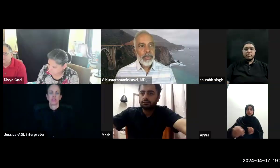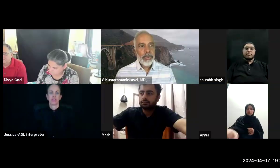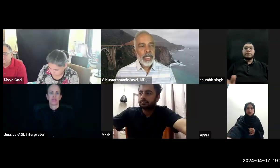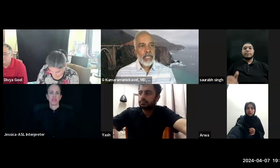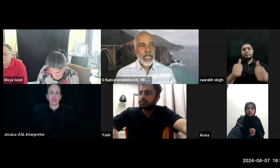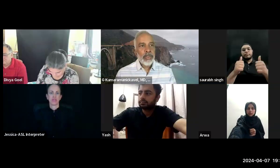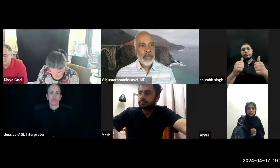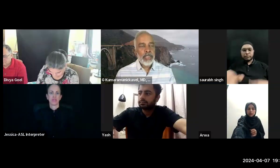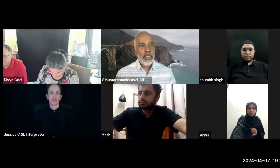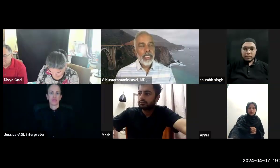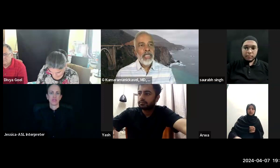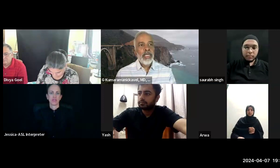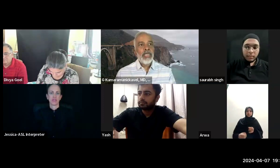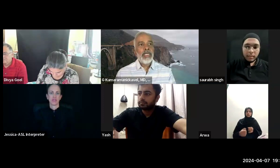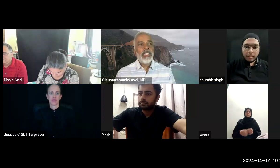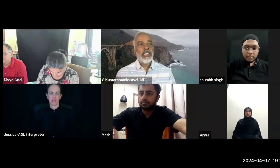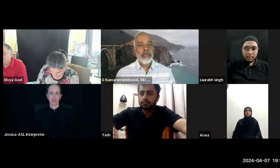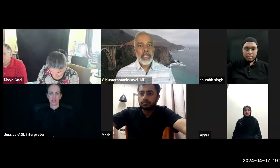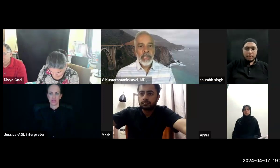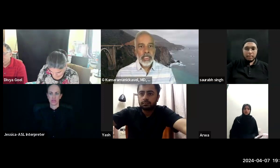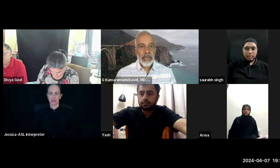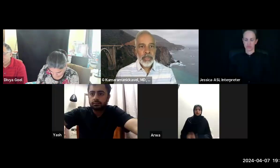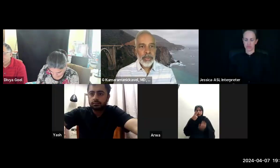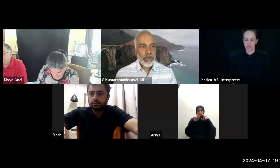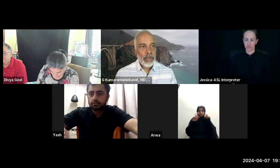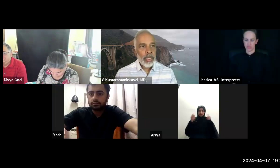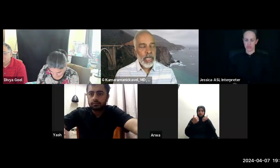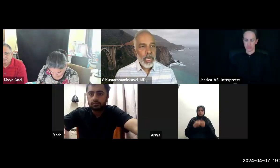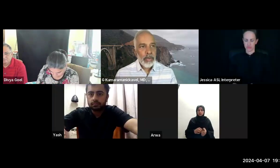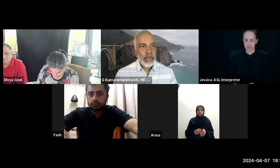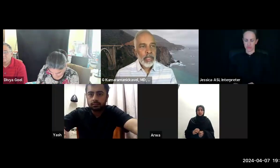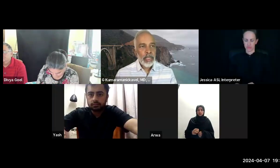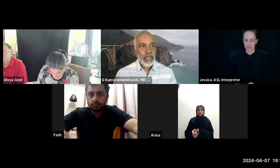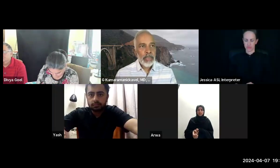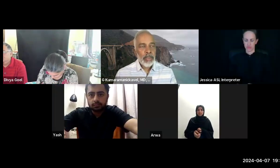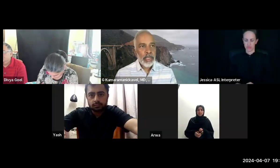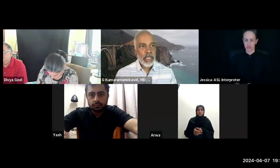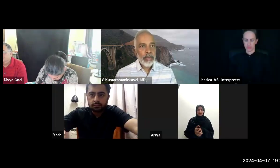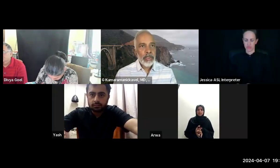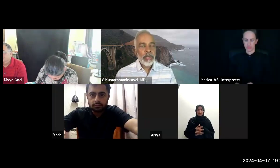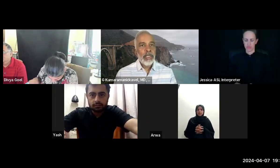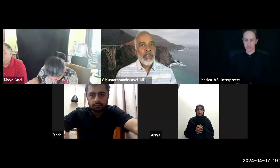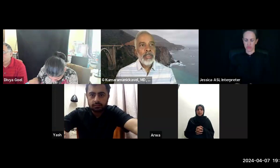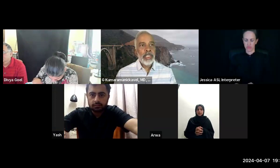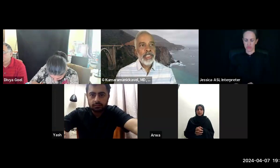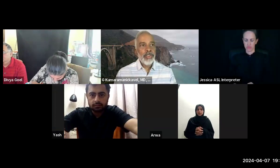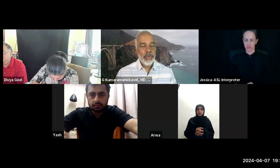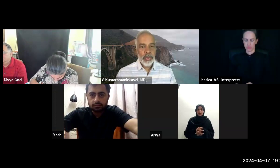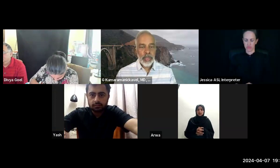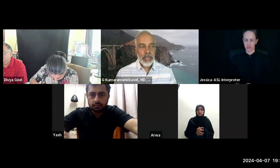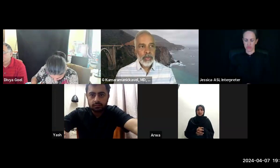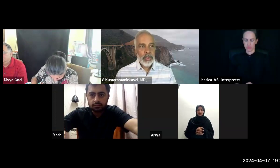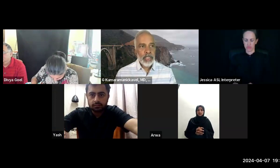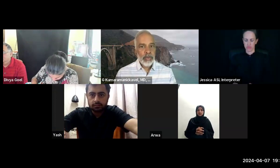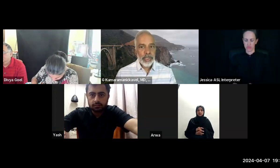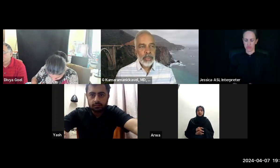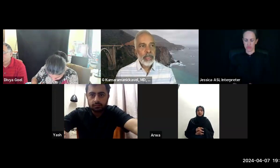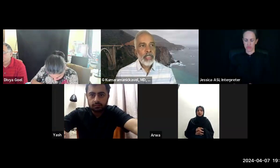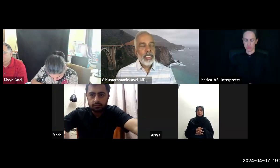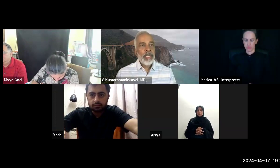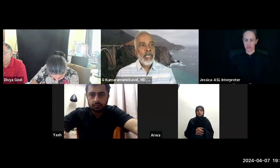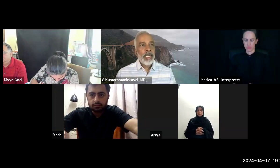therefore at the end of it, the subject is able to have or recover or rescue with their vision